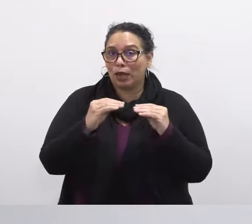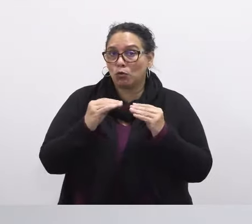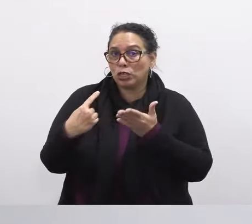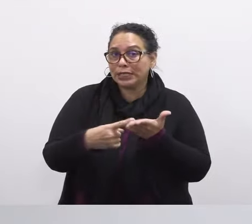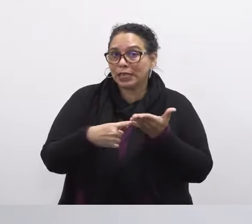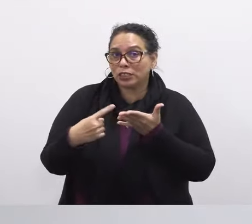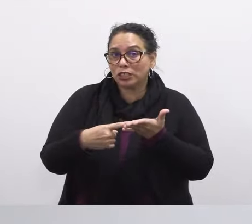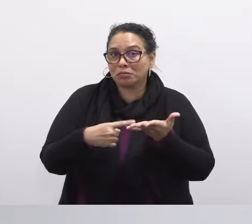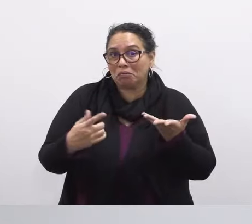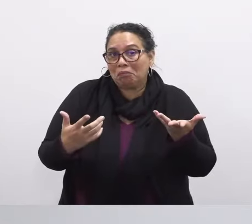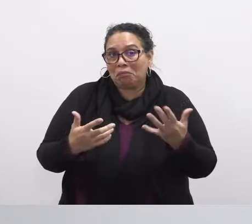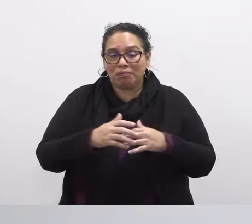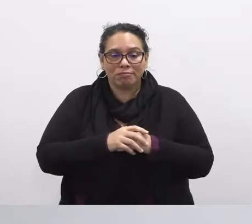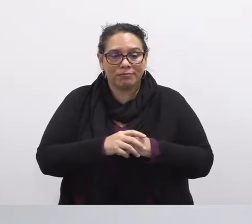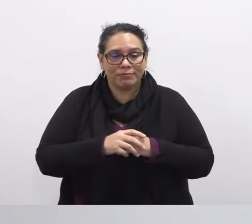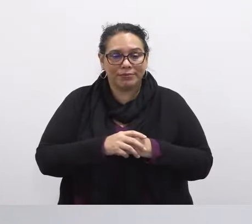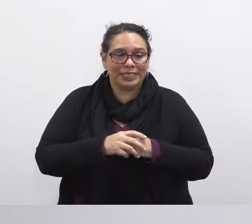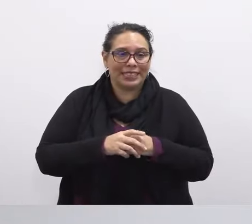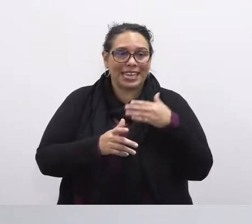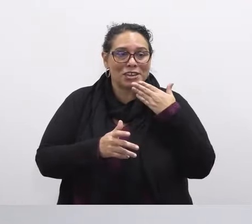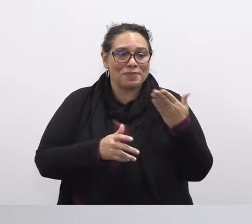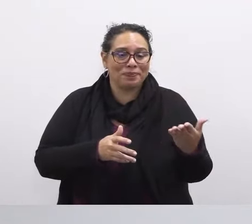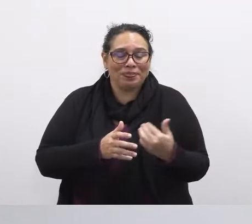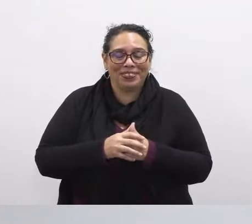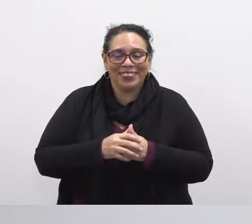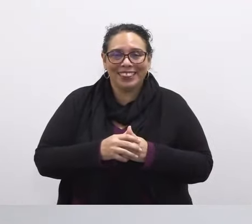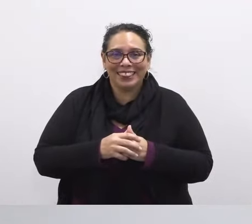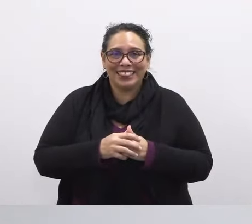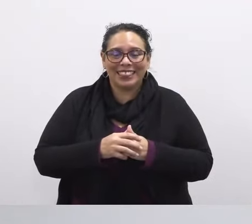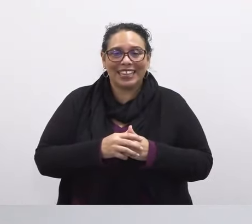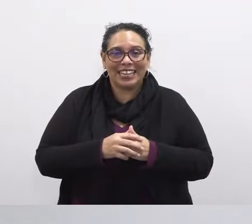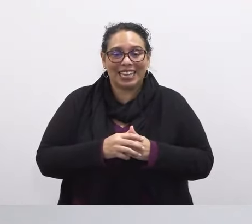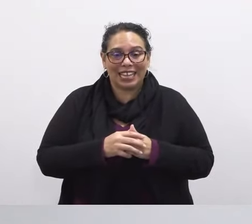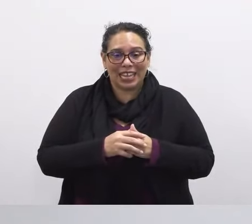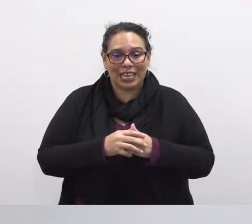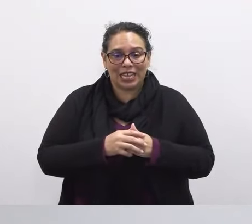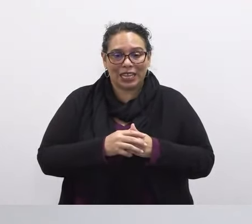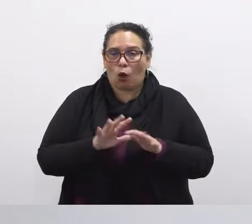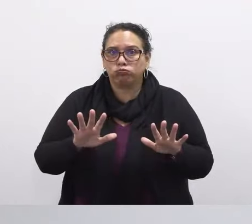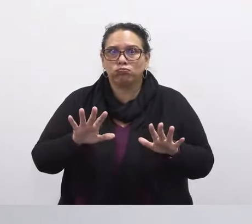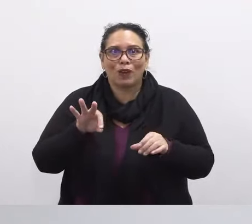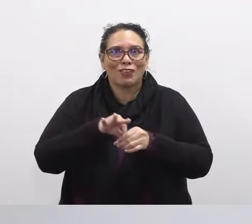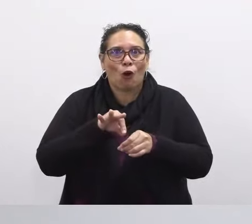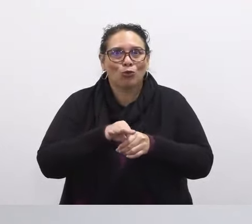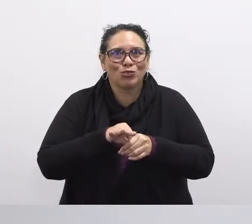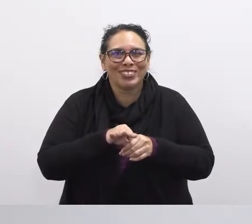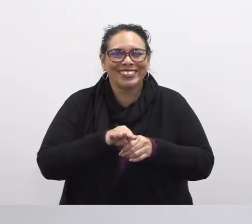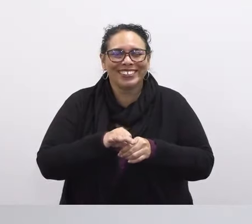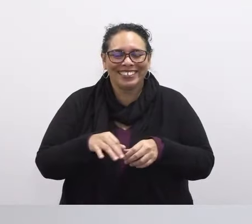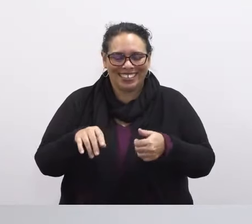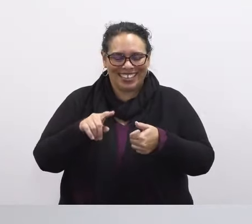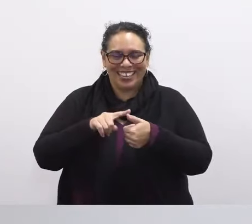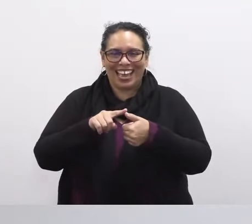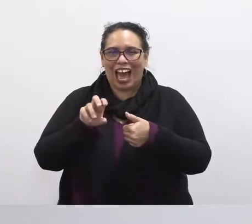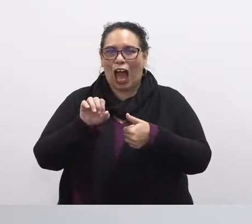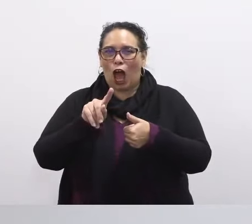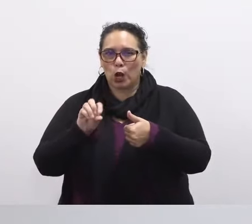Okay, so any, we, oh, actually I gotta take a vote here. Mr. Otto, how do you vote? Aye.